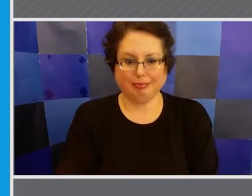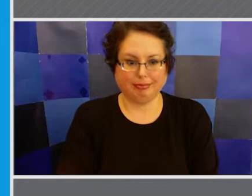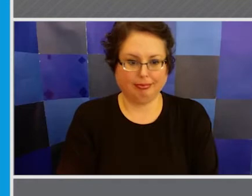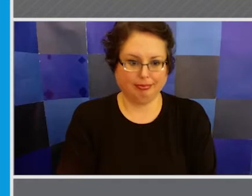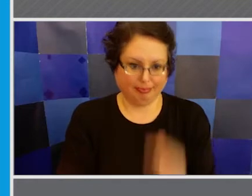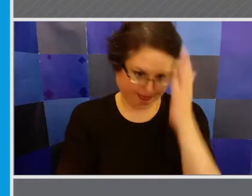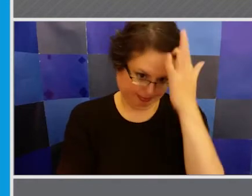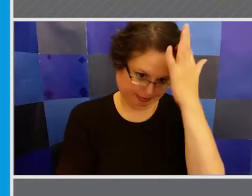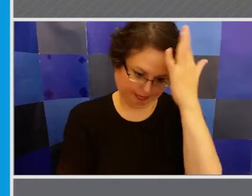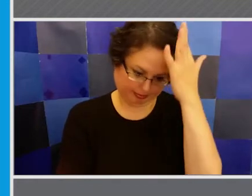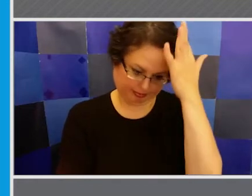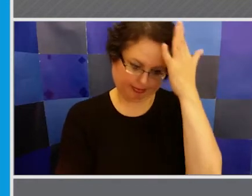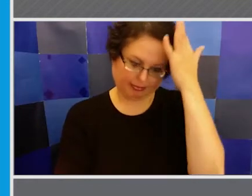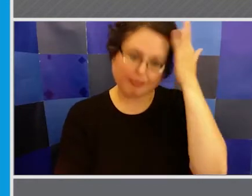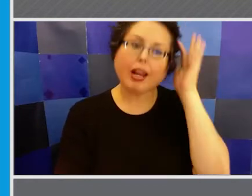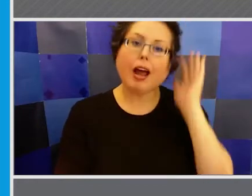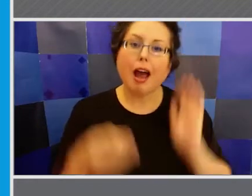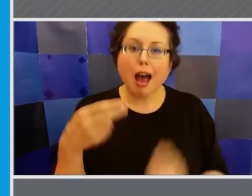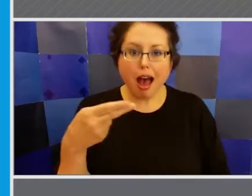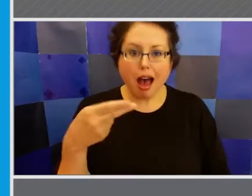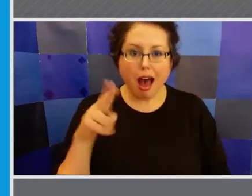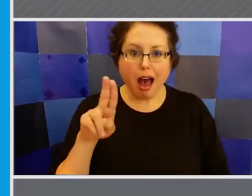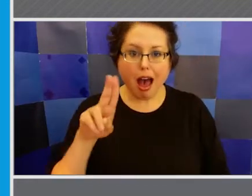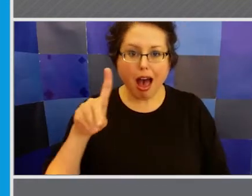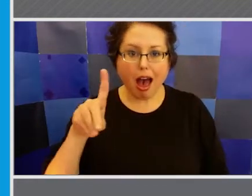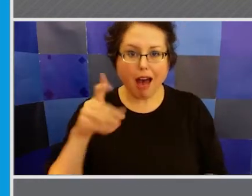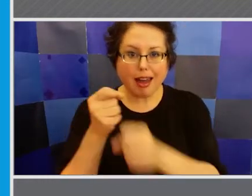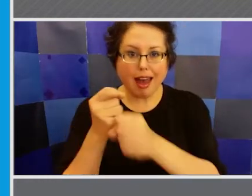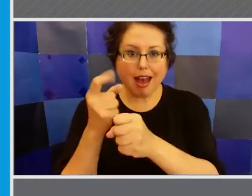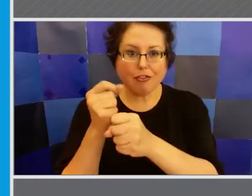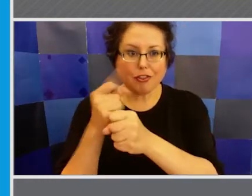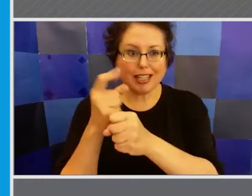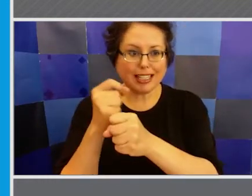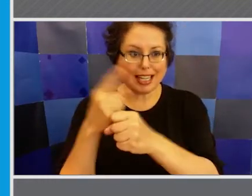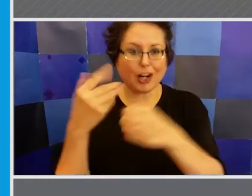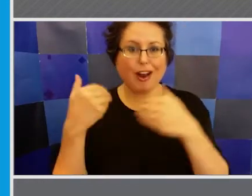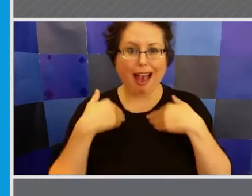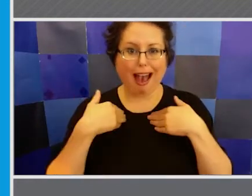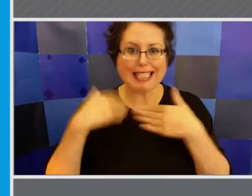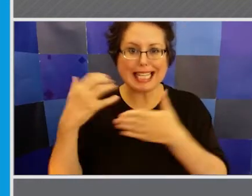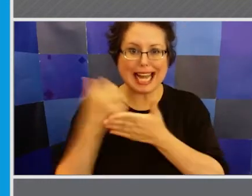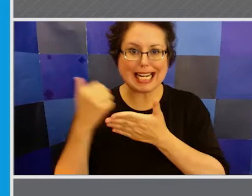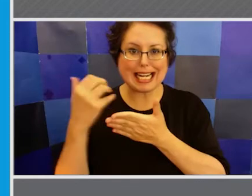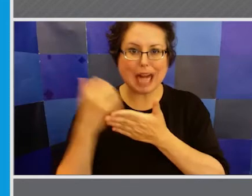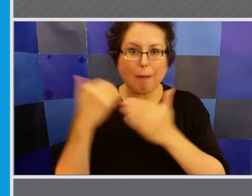So hood annually comes out with income limits for the programs to make sure that persons